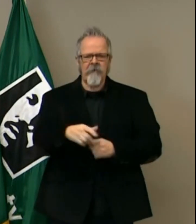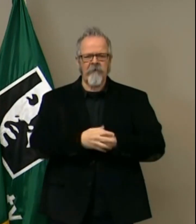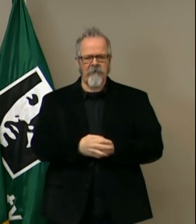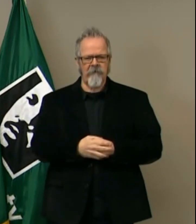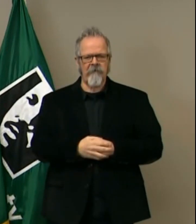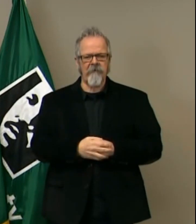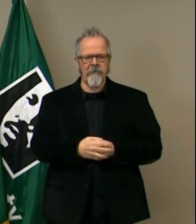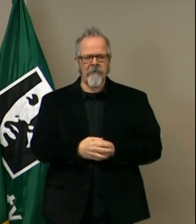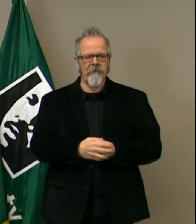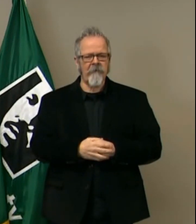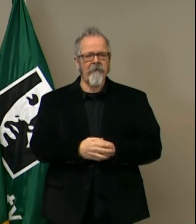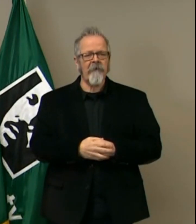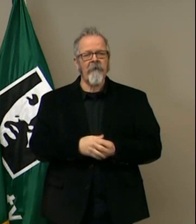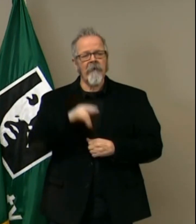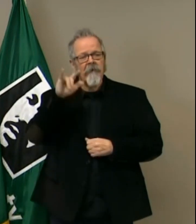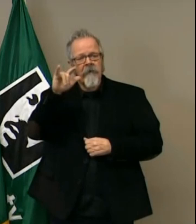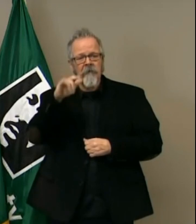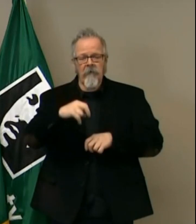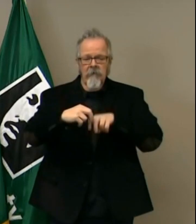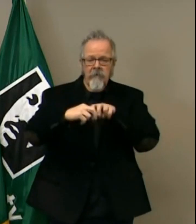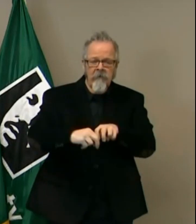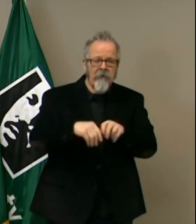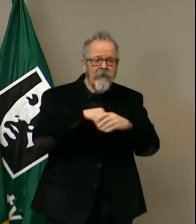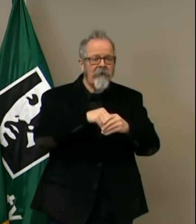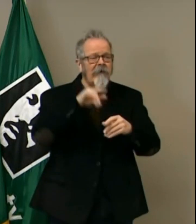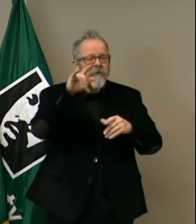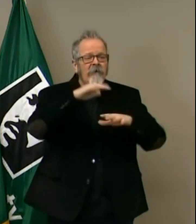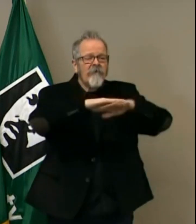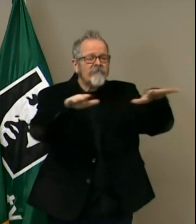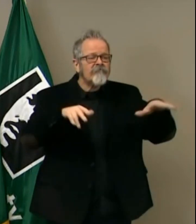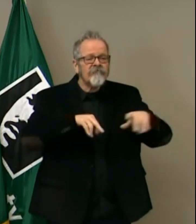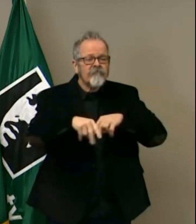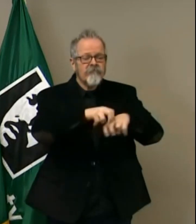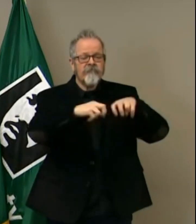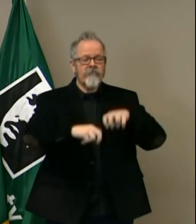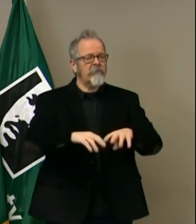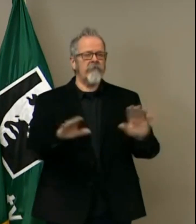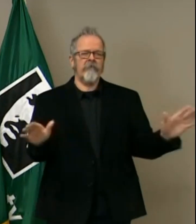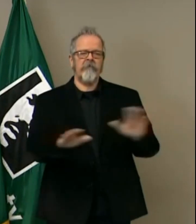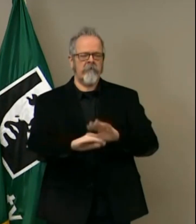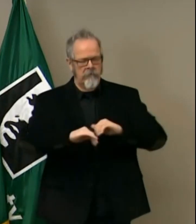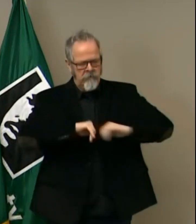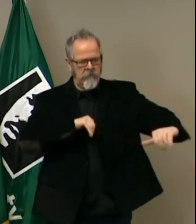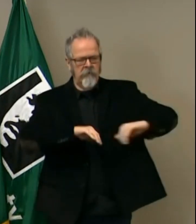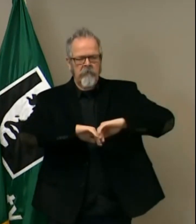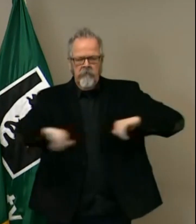announced criteria for public health and social distancing are met now that is a